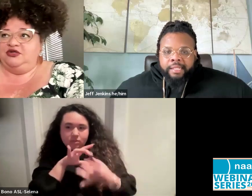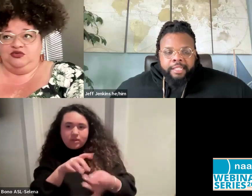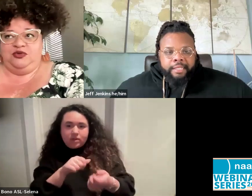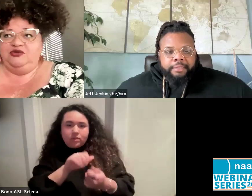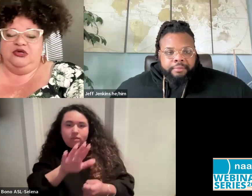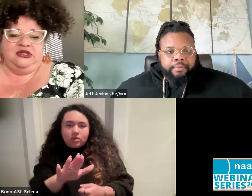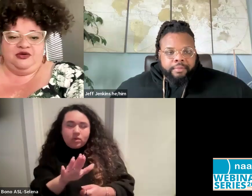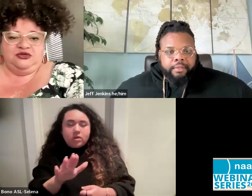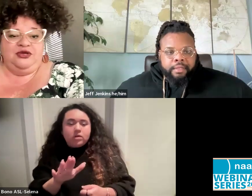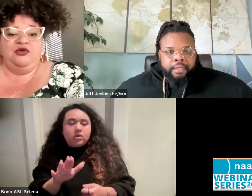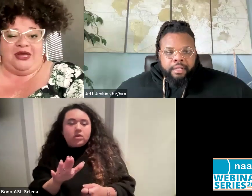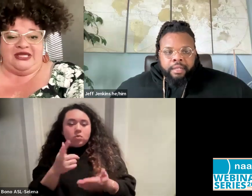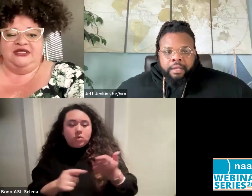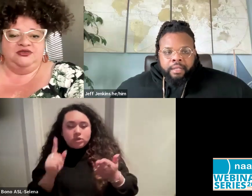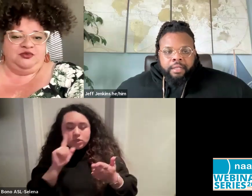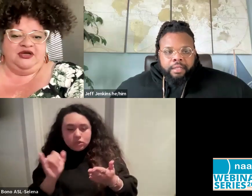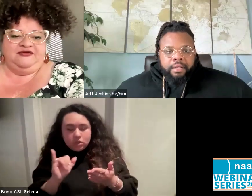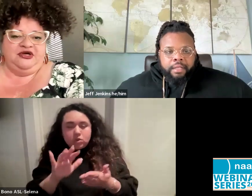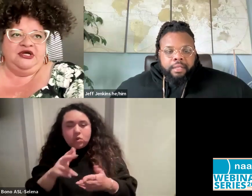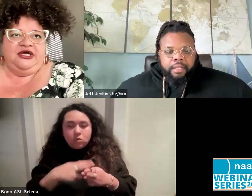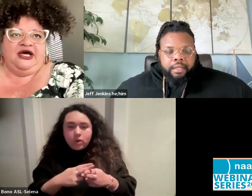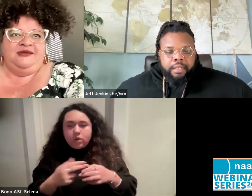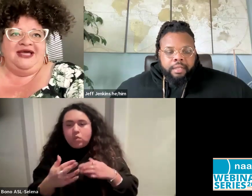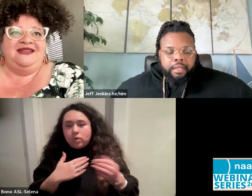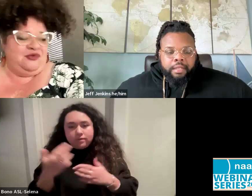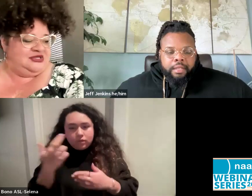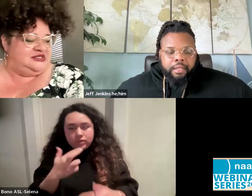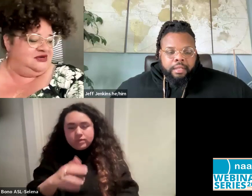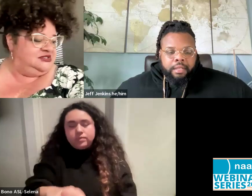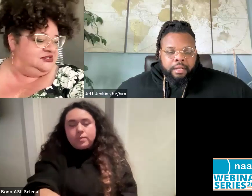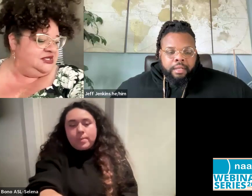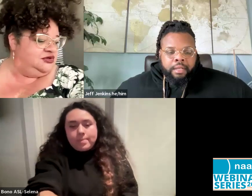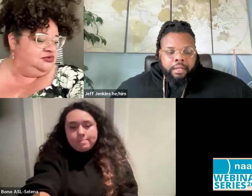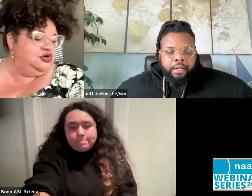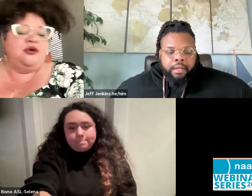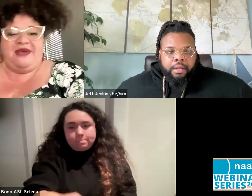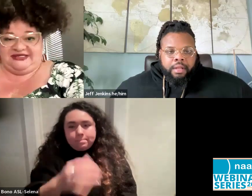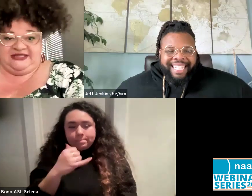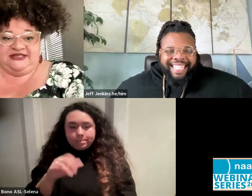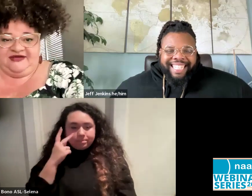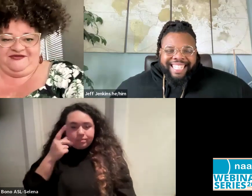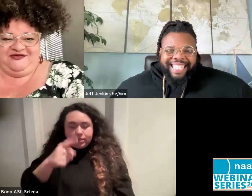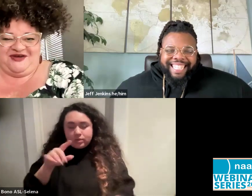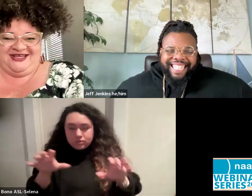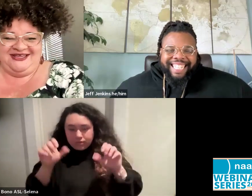you know, what you look like or to what your weight is or whatever, and then we still get to see you do amazing stuff, right?